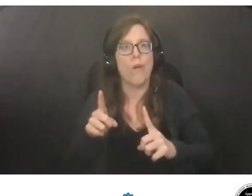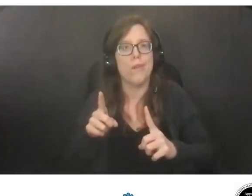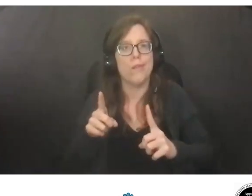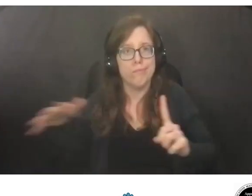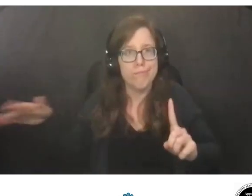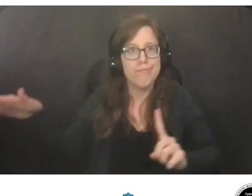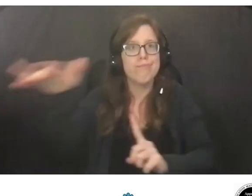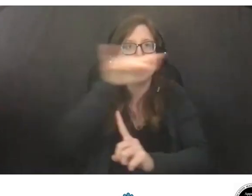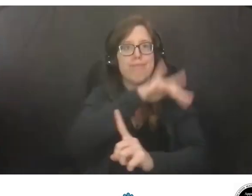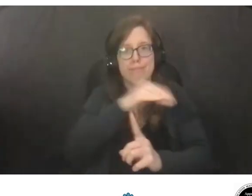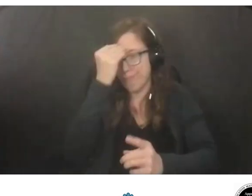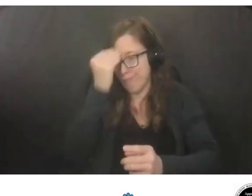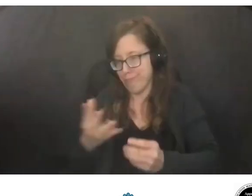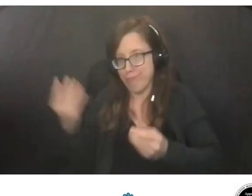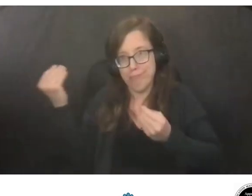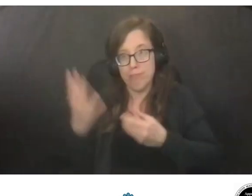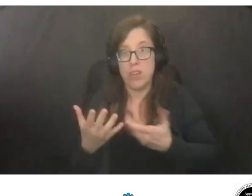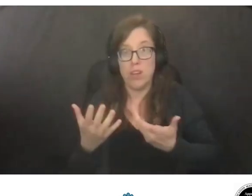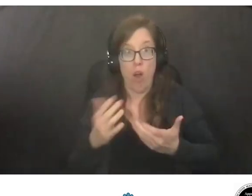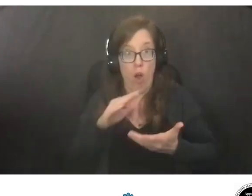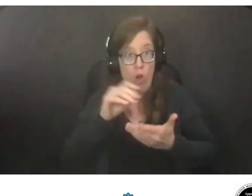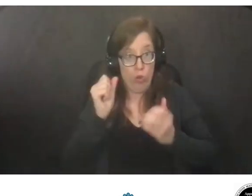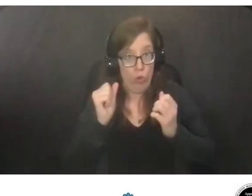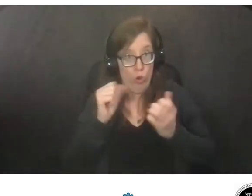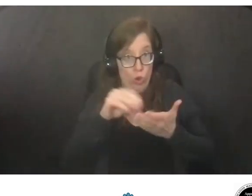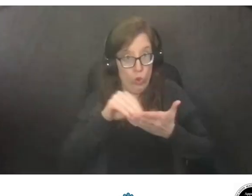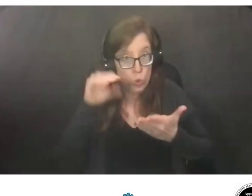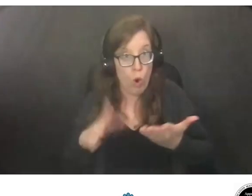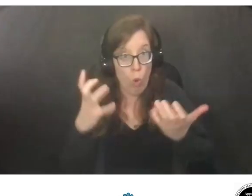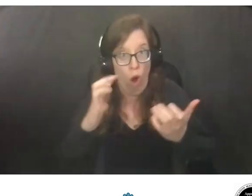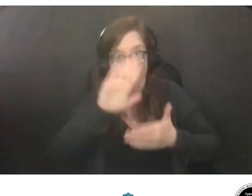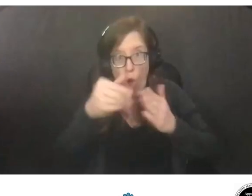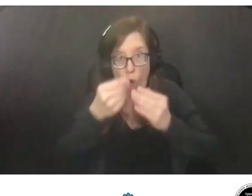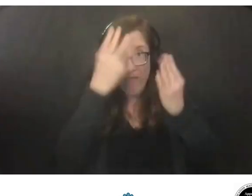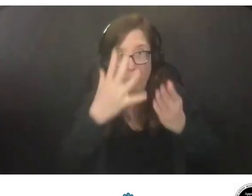around them. Not all students like the same amount of information.